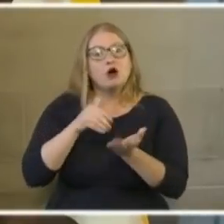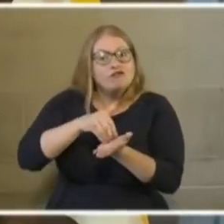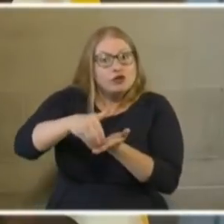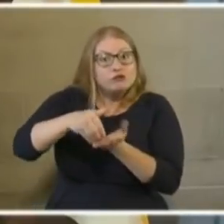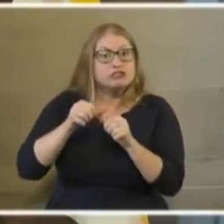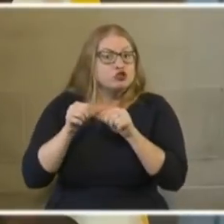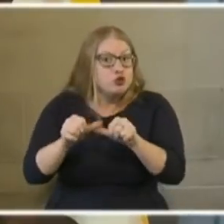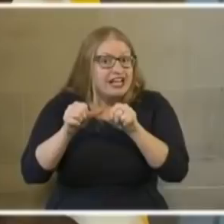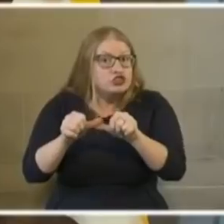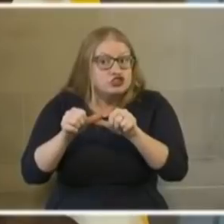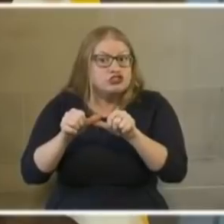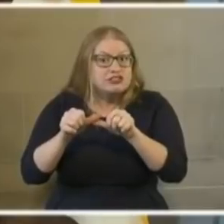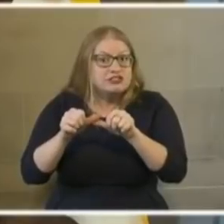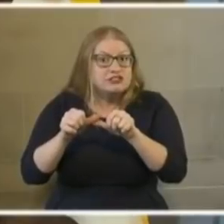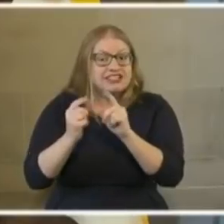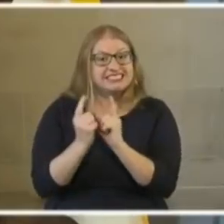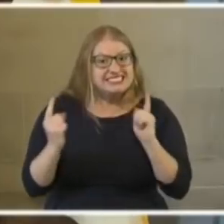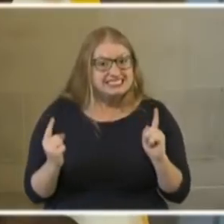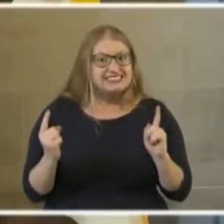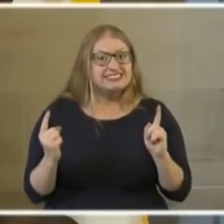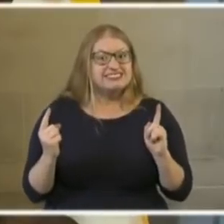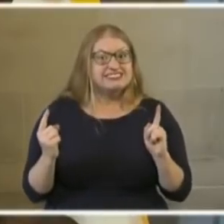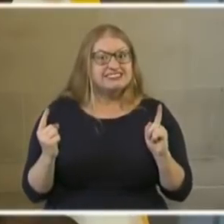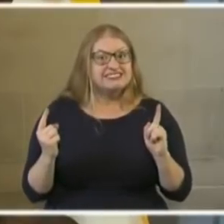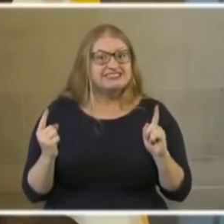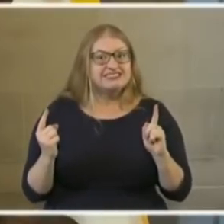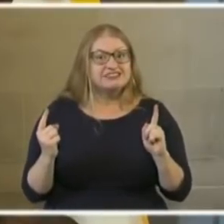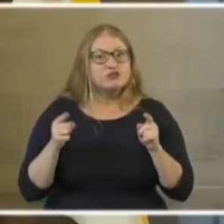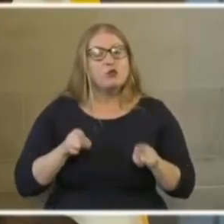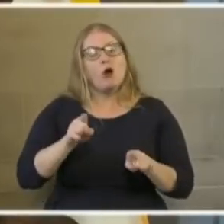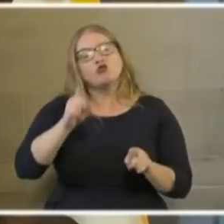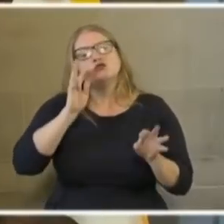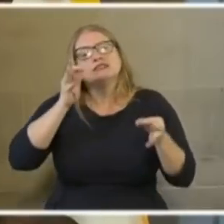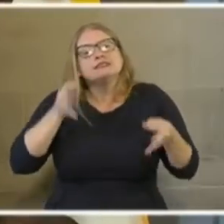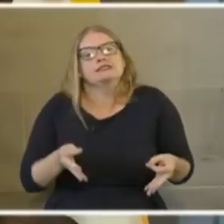AND USE COMMON SENSE. USE OUR COMMON SENSE. FACIAL COVERINGS, SOCIAL DISTANCING, THINK ABOUT THE